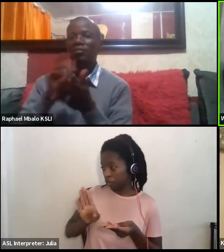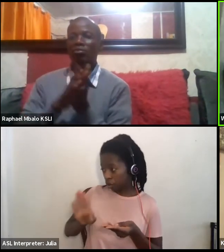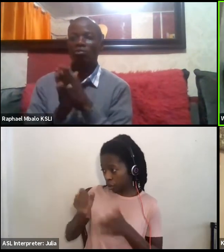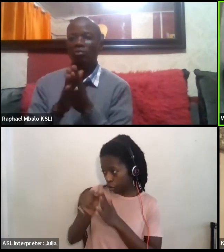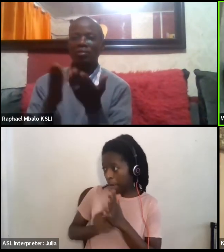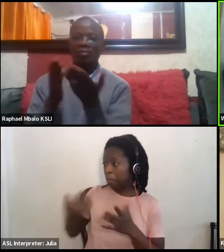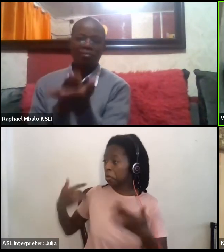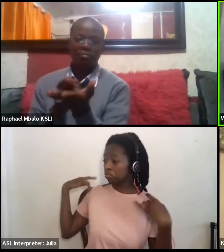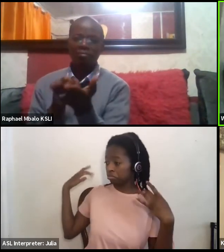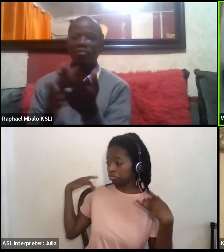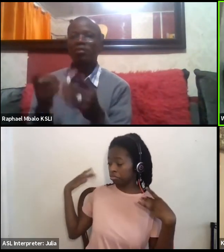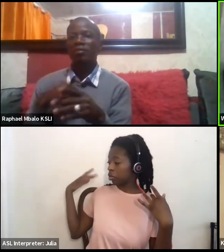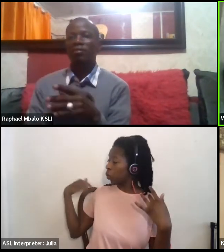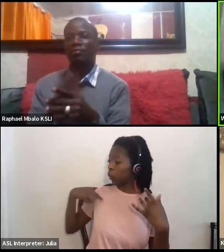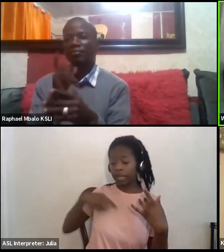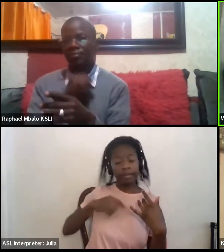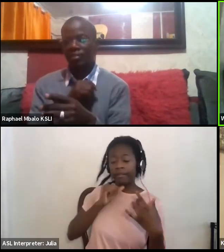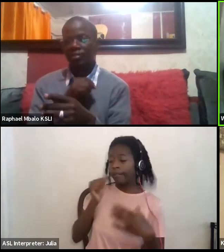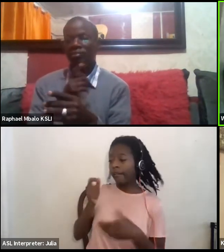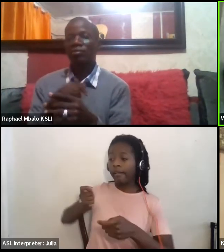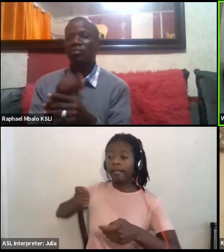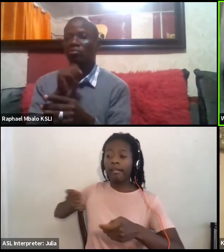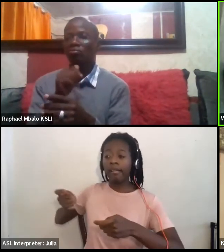We are not going to interfere."